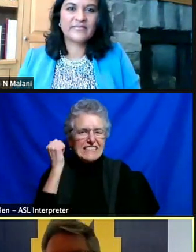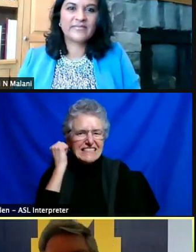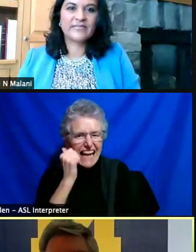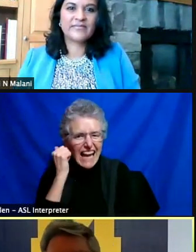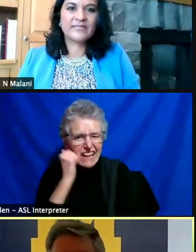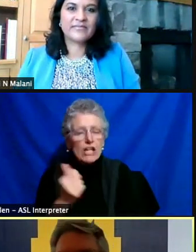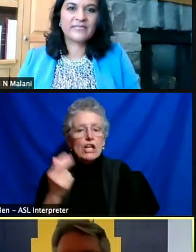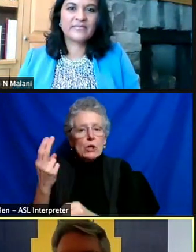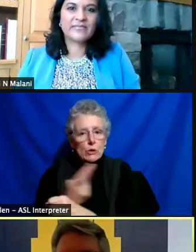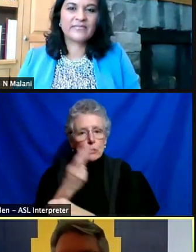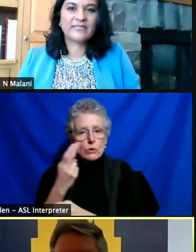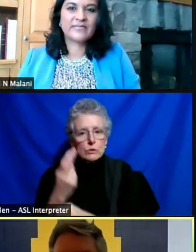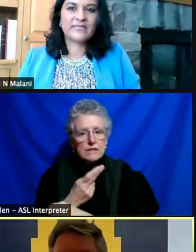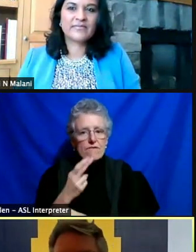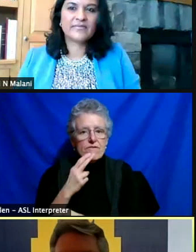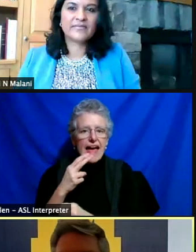by people that are coming to campus